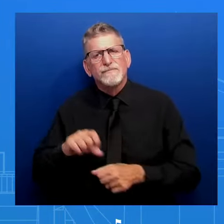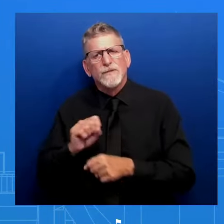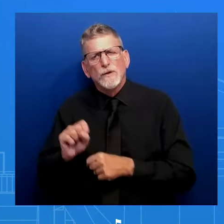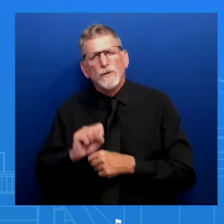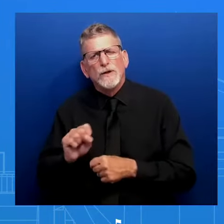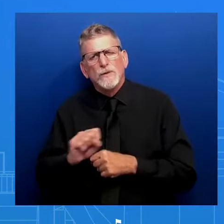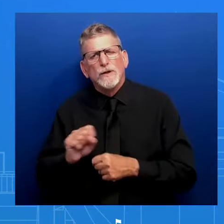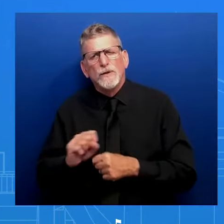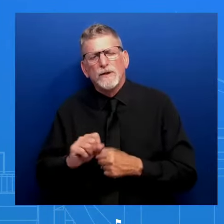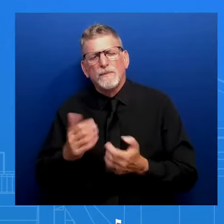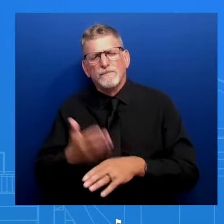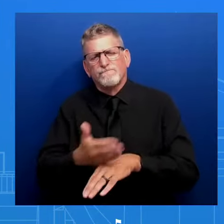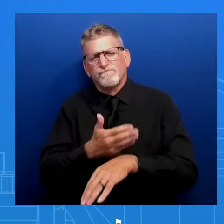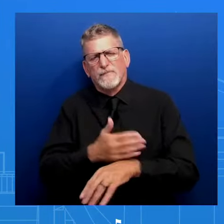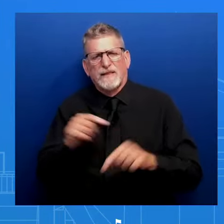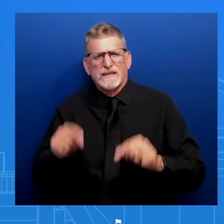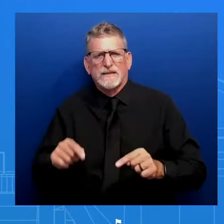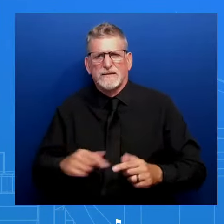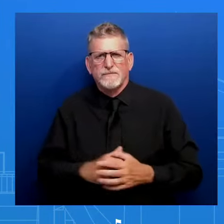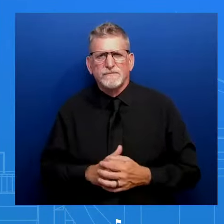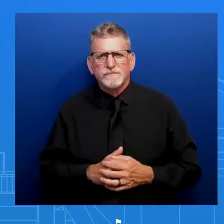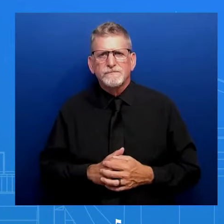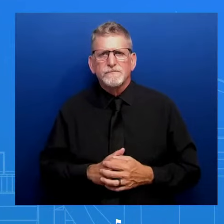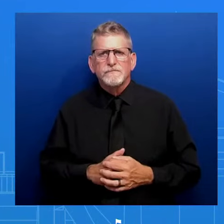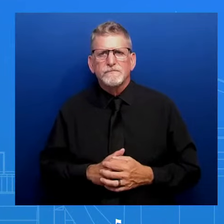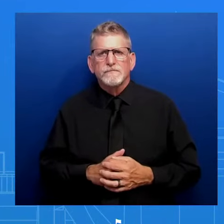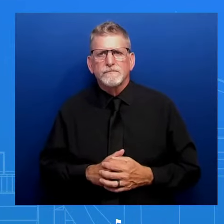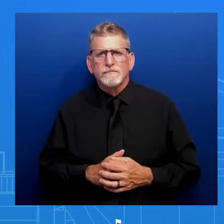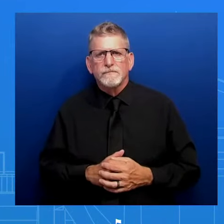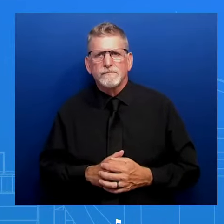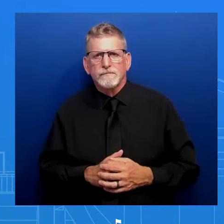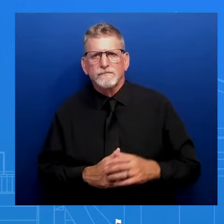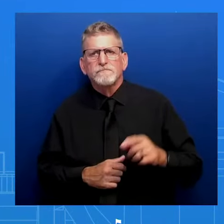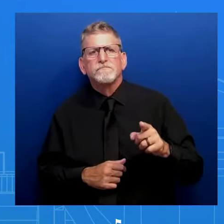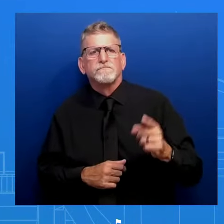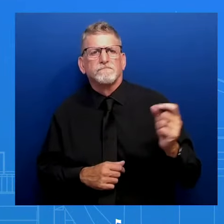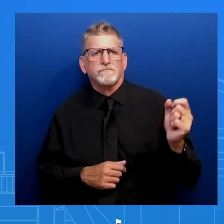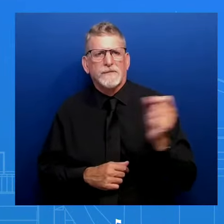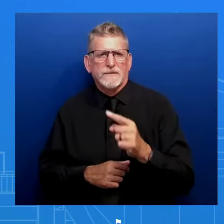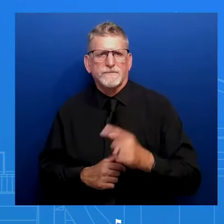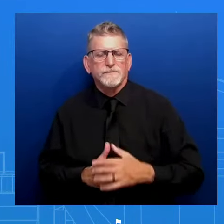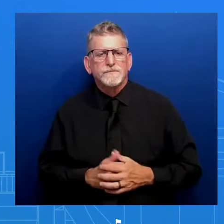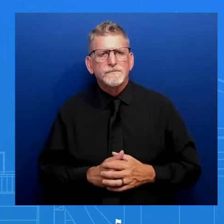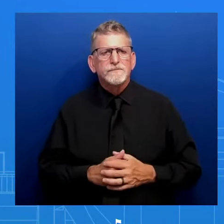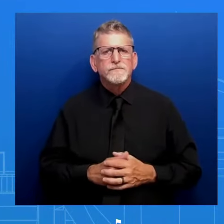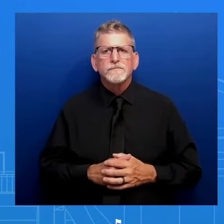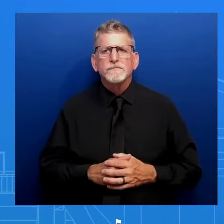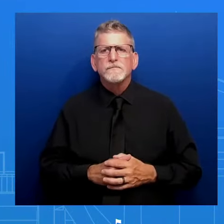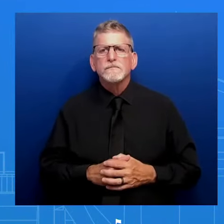The Press: Hi, Karine. Earlier this week, you said the President was never in business with his son. But can you say specifically that the President